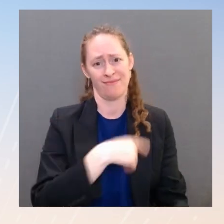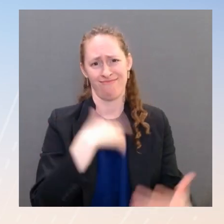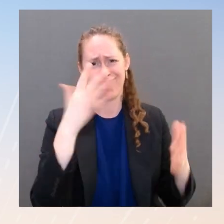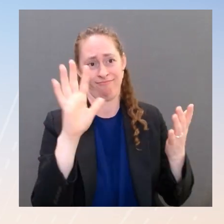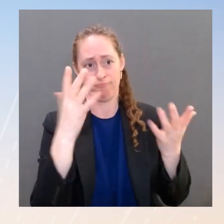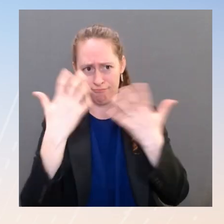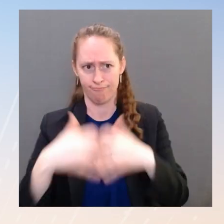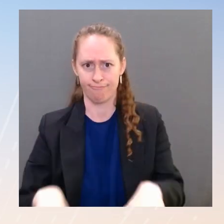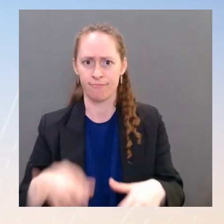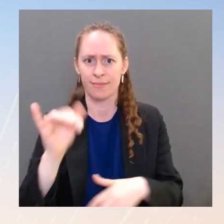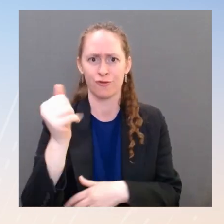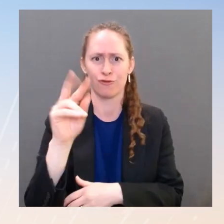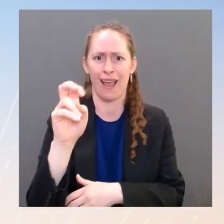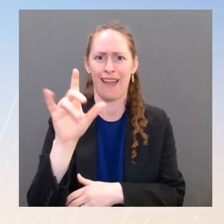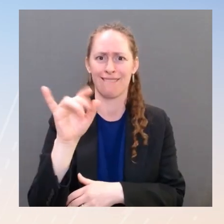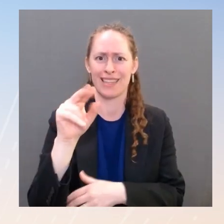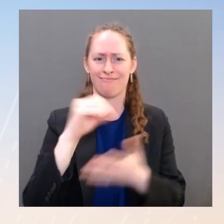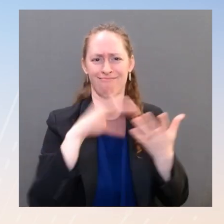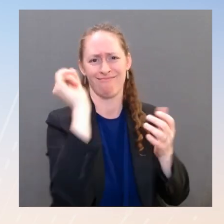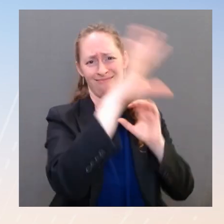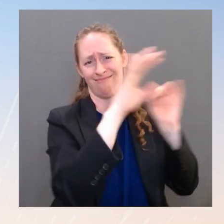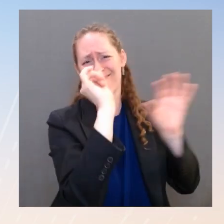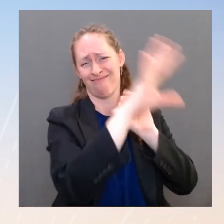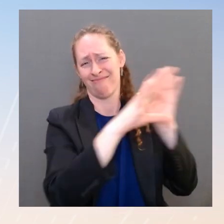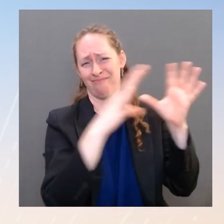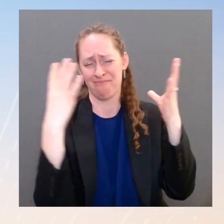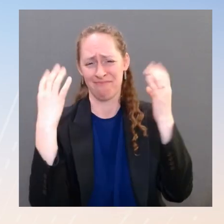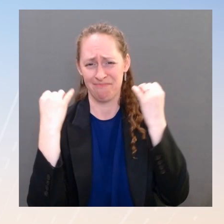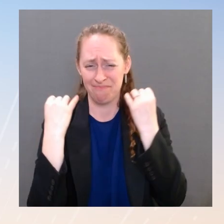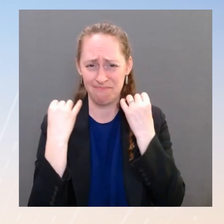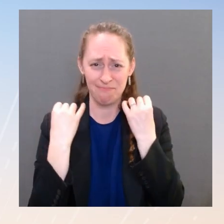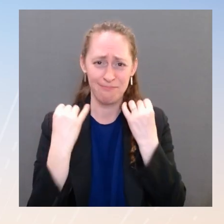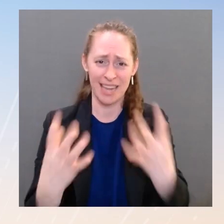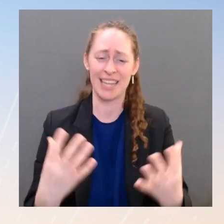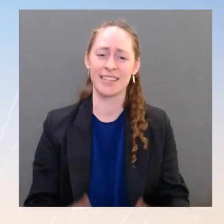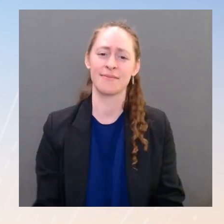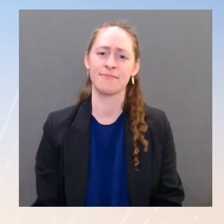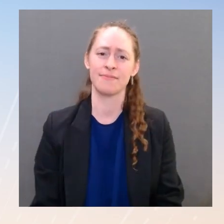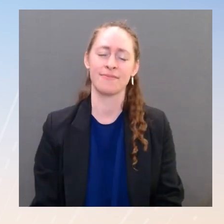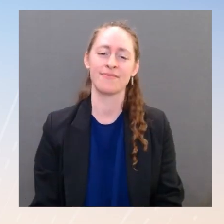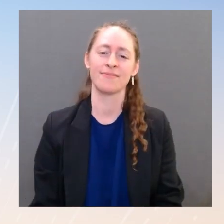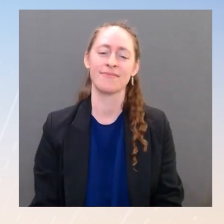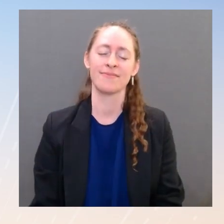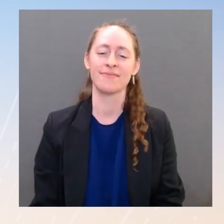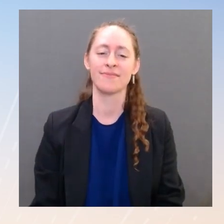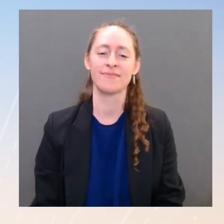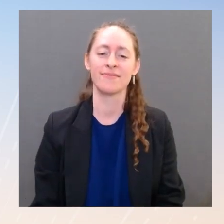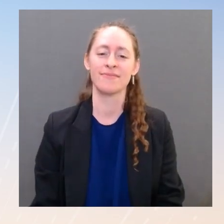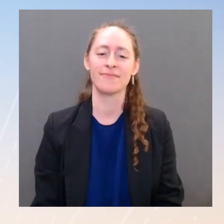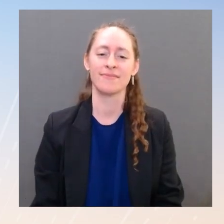which the President will be touring tomorrow, has produced more than 50,000 Javelin missiles over the last 20 years.